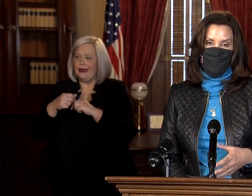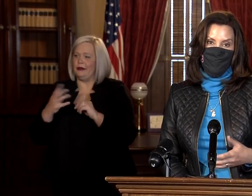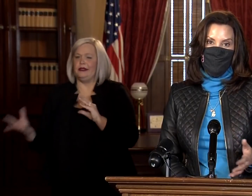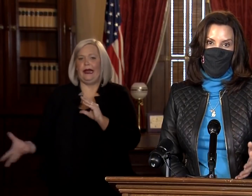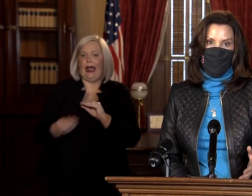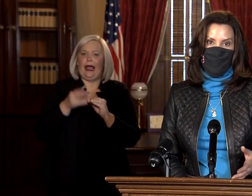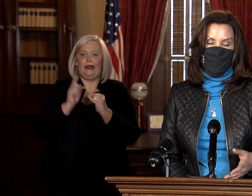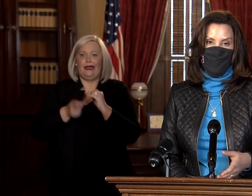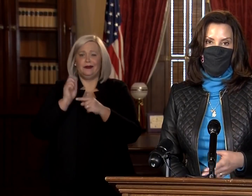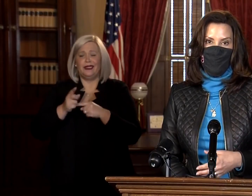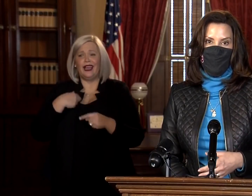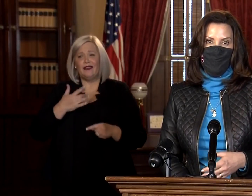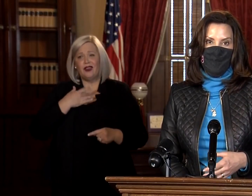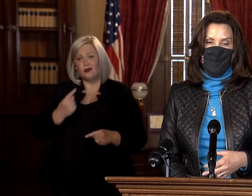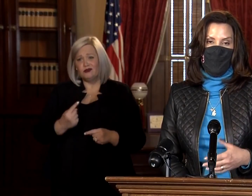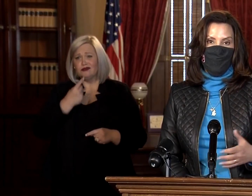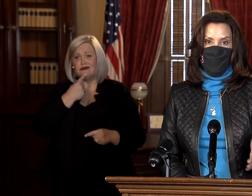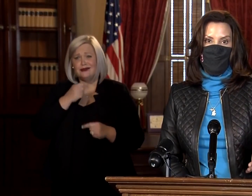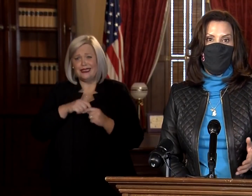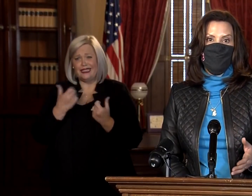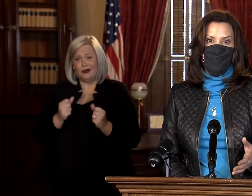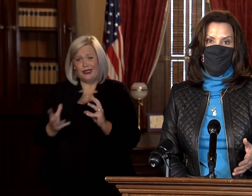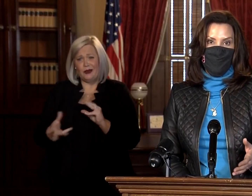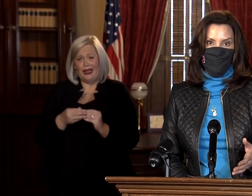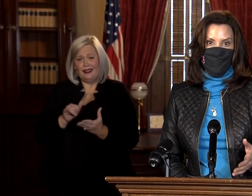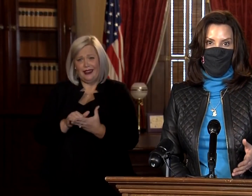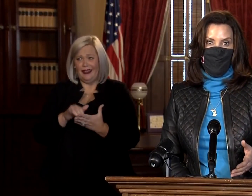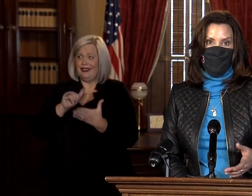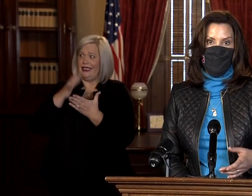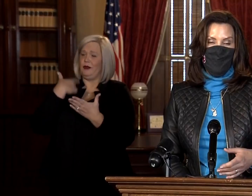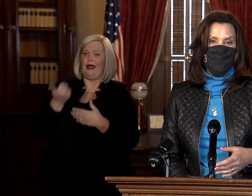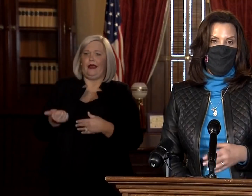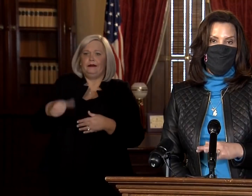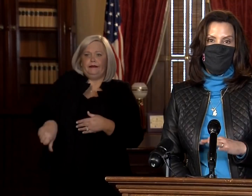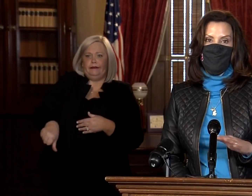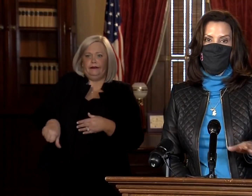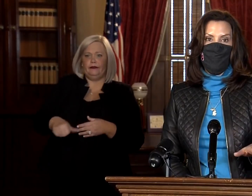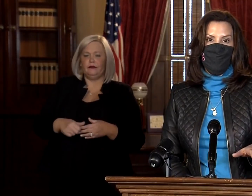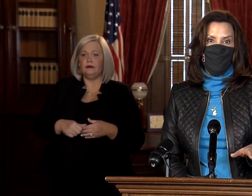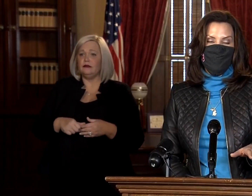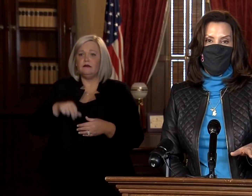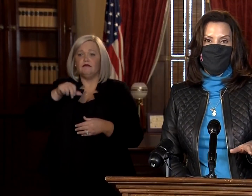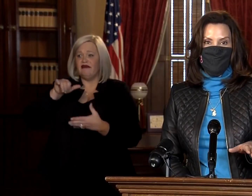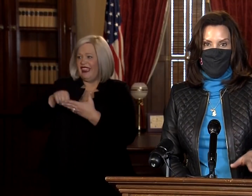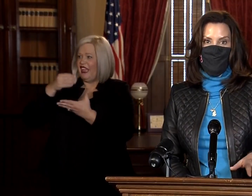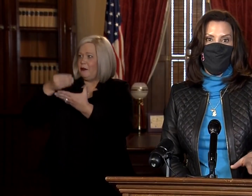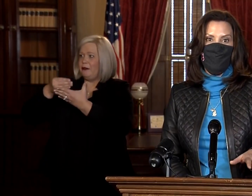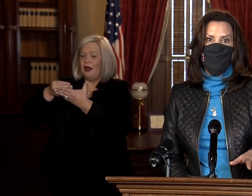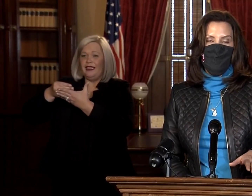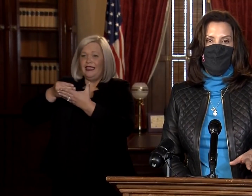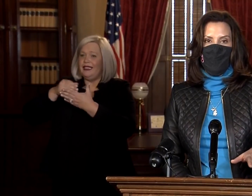administration. It was not negotiated, it was It was not negotiated, it was thrown in there and it was thrown in there and it was disappointing and that’s why disappointing and that’s why I’ve had to take the action that I’ve had to take the action that I have.